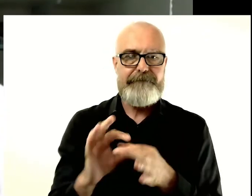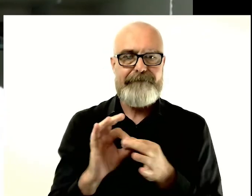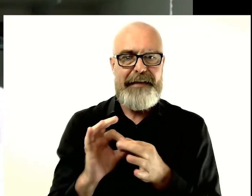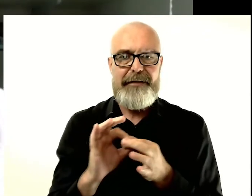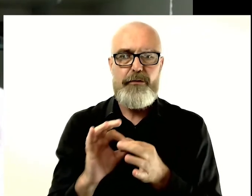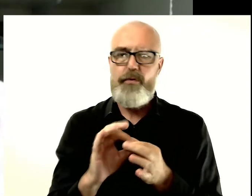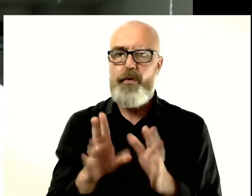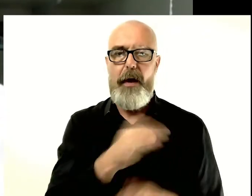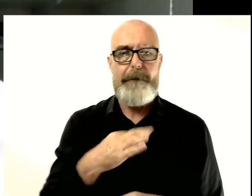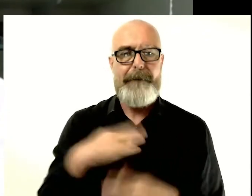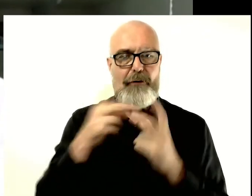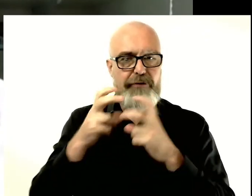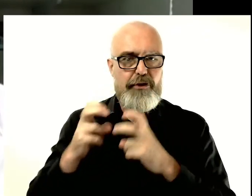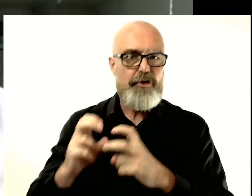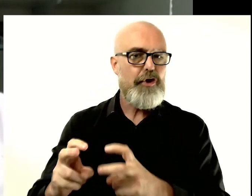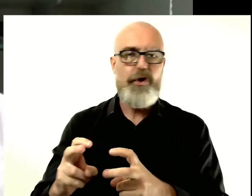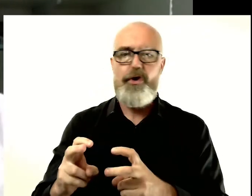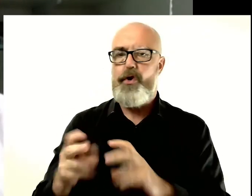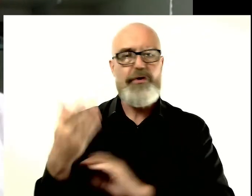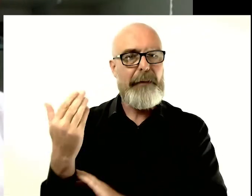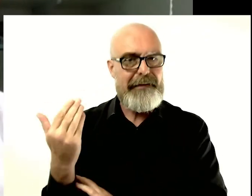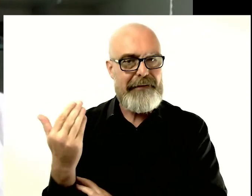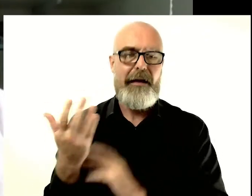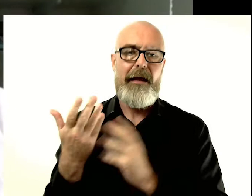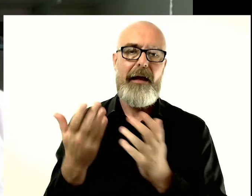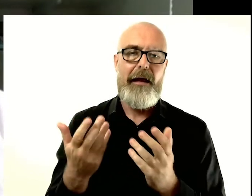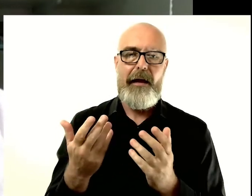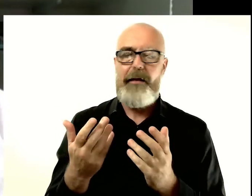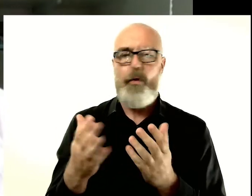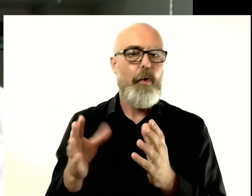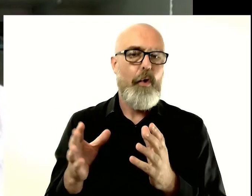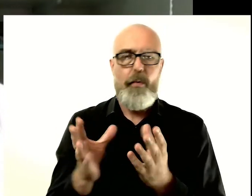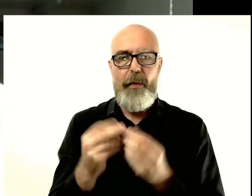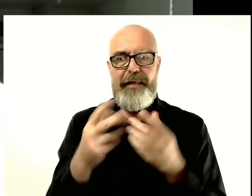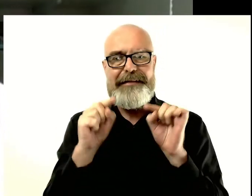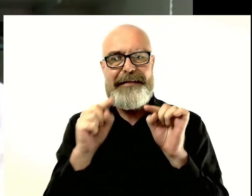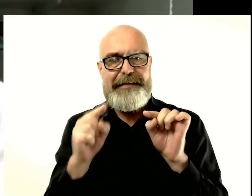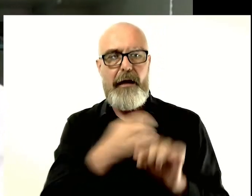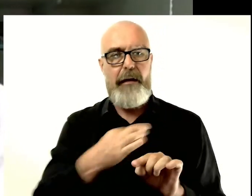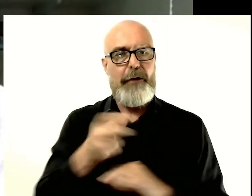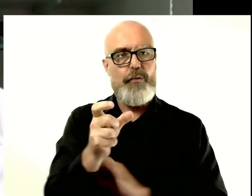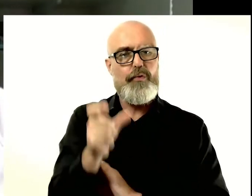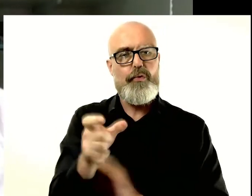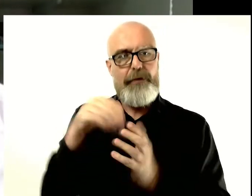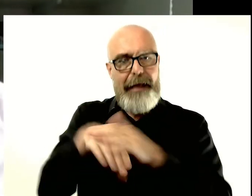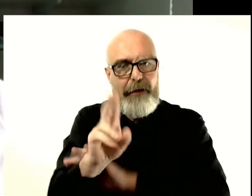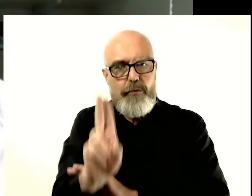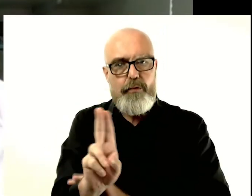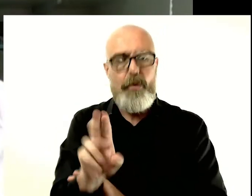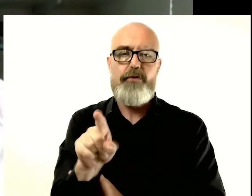objects that were associated with medical research at some point